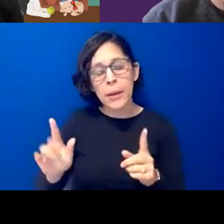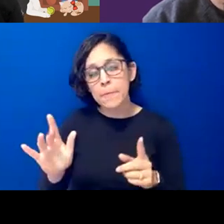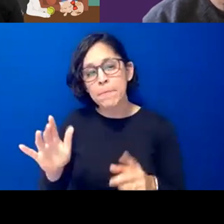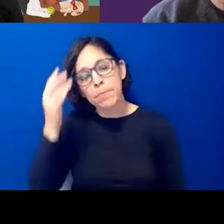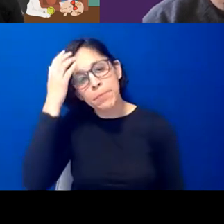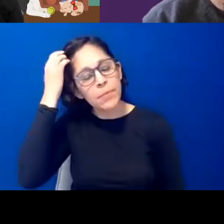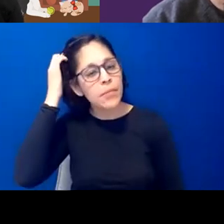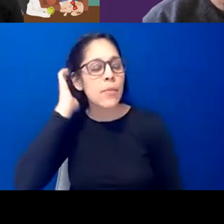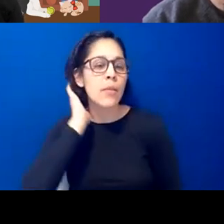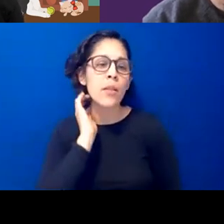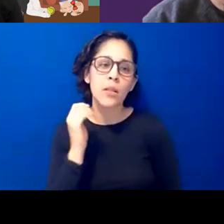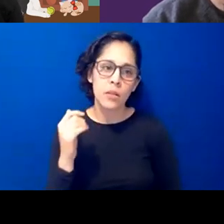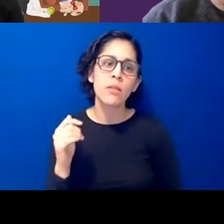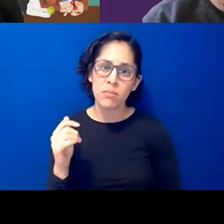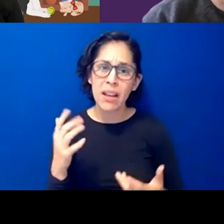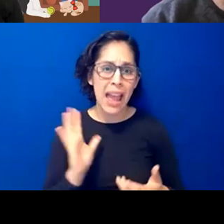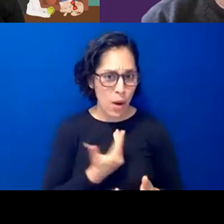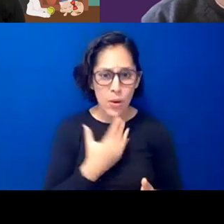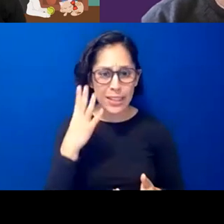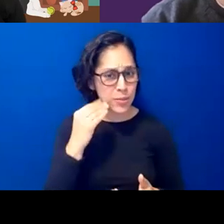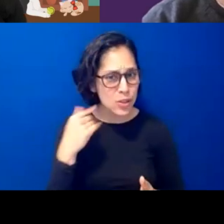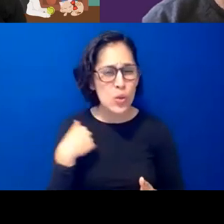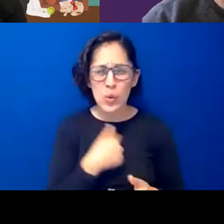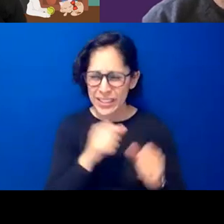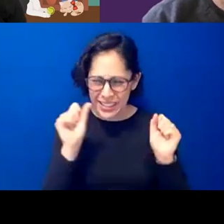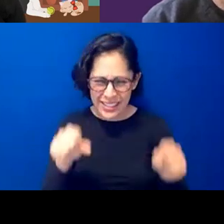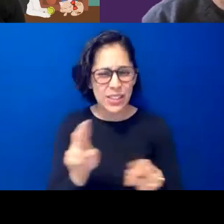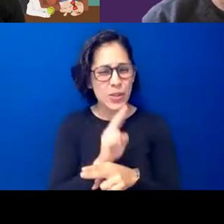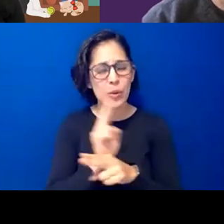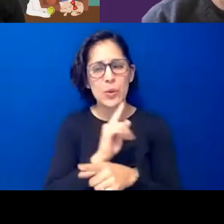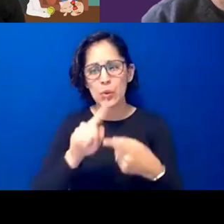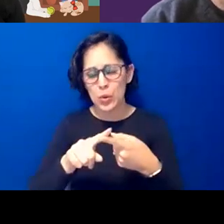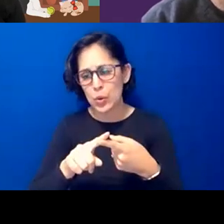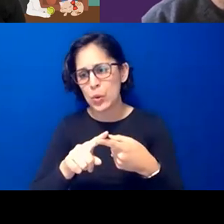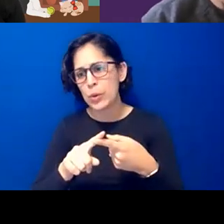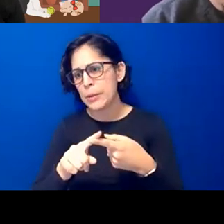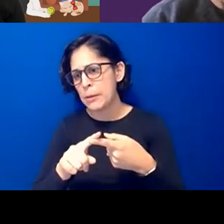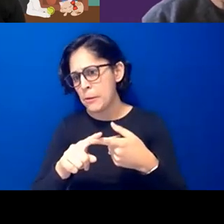Aurora Chang: We can use our experiences to you know build on other very creative.